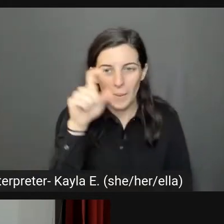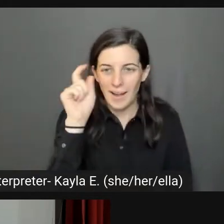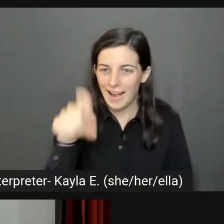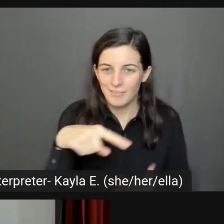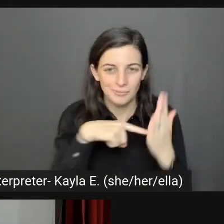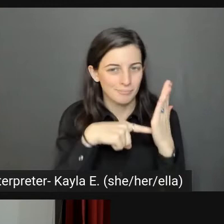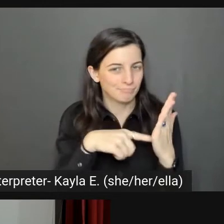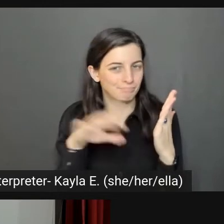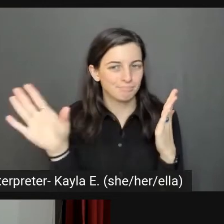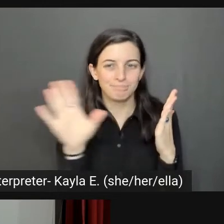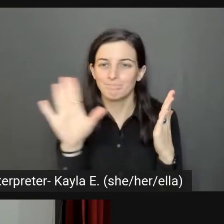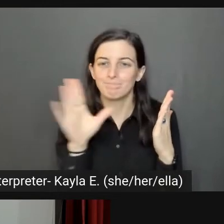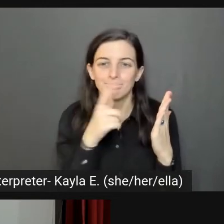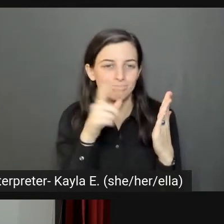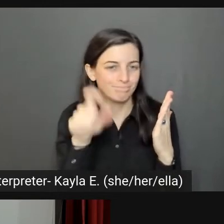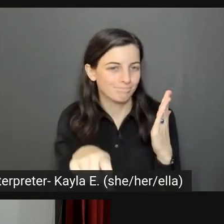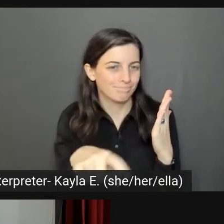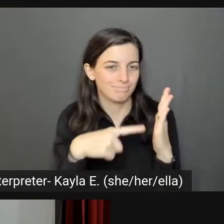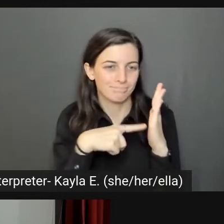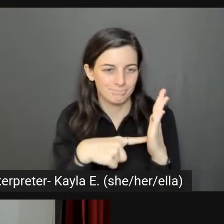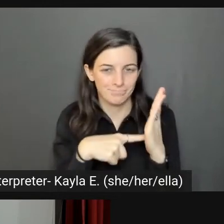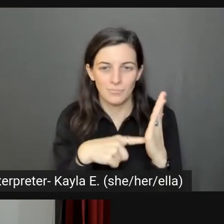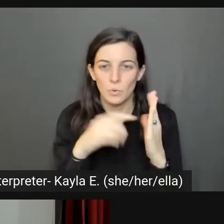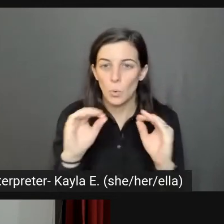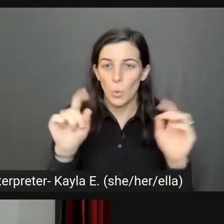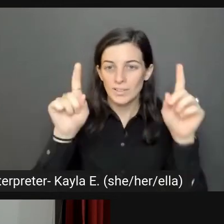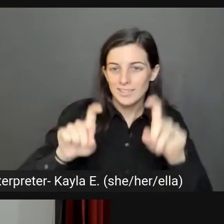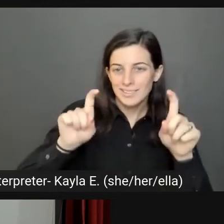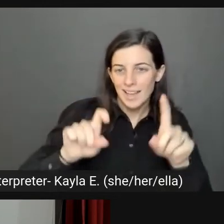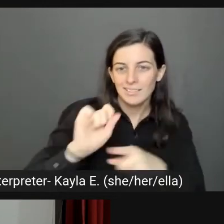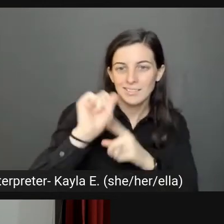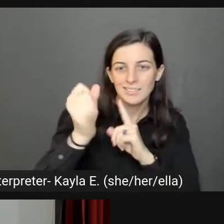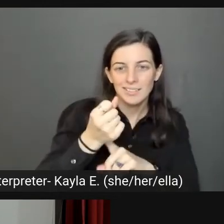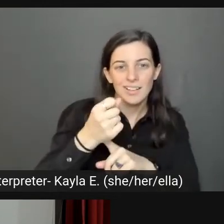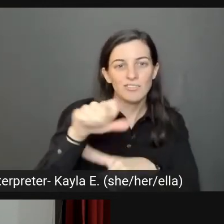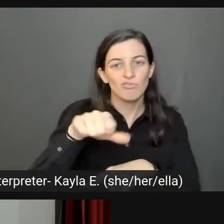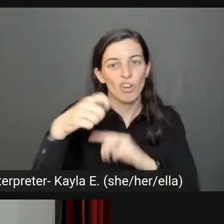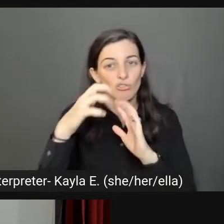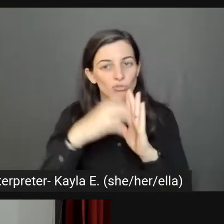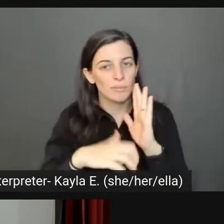to recreate any test cases or any script.